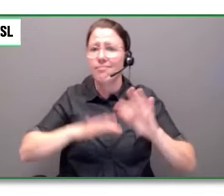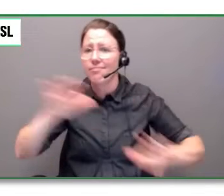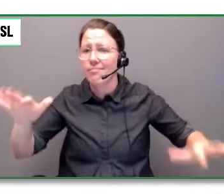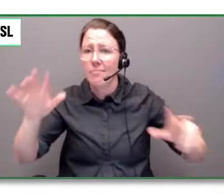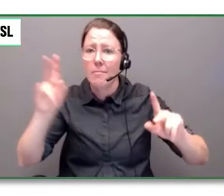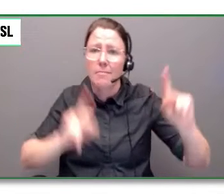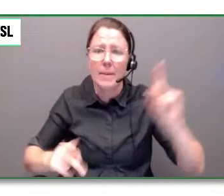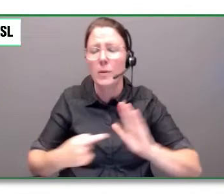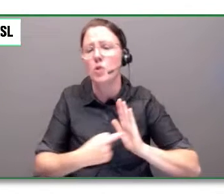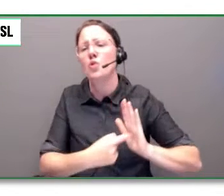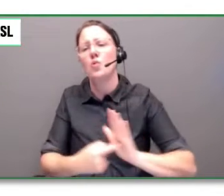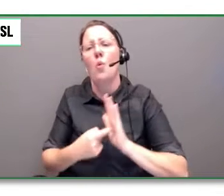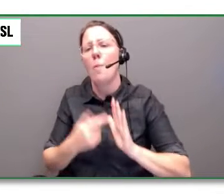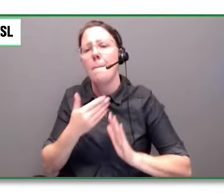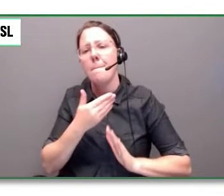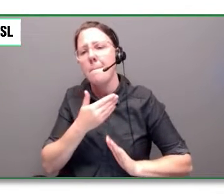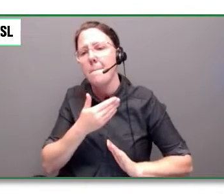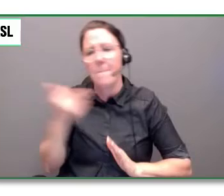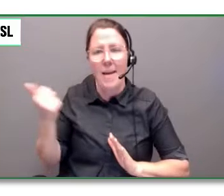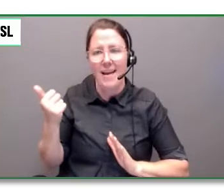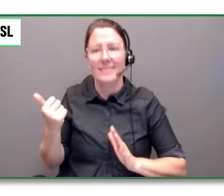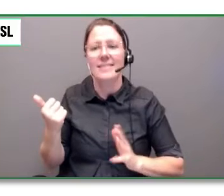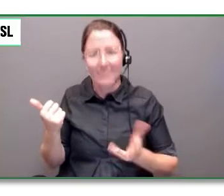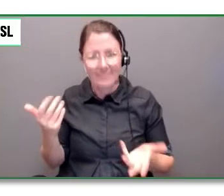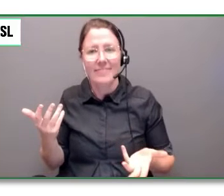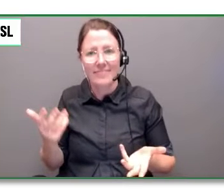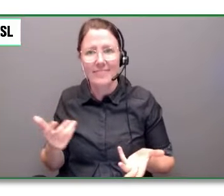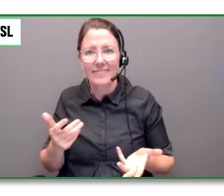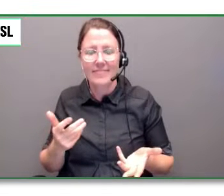worst. So the national parks are founded with this idea that they're for everyone